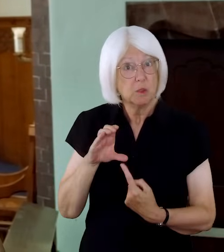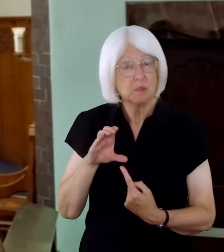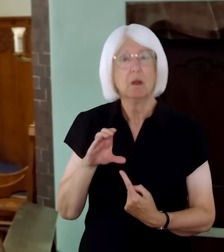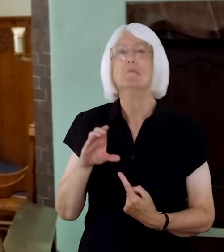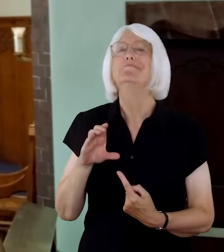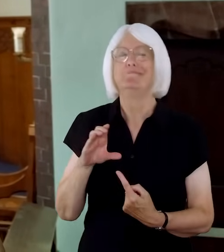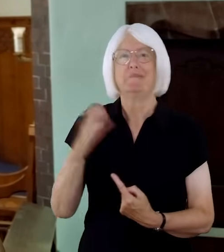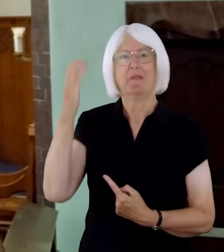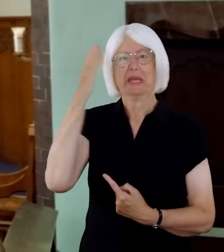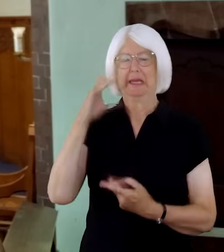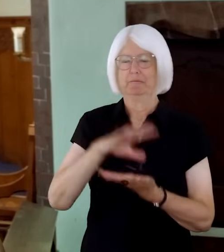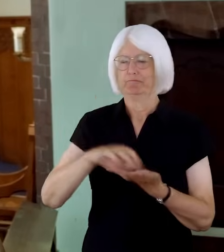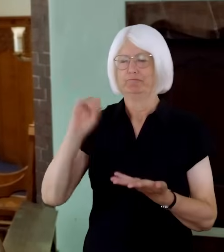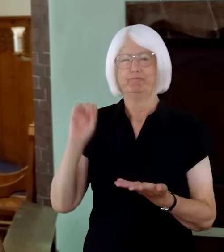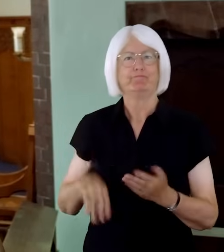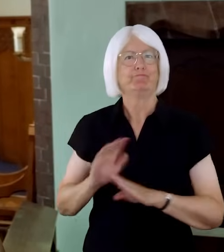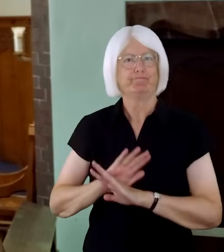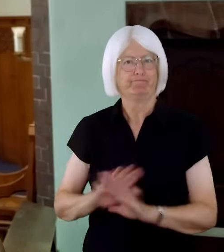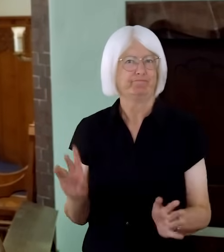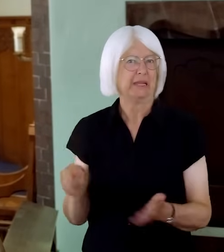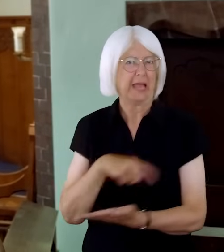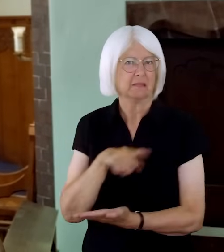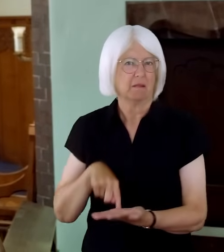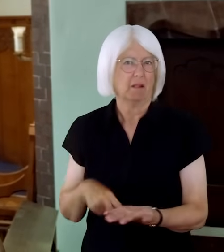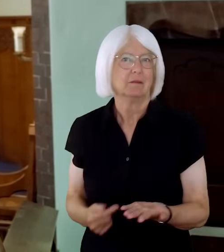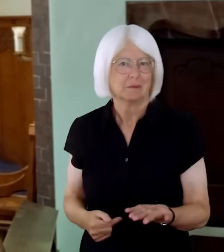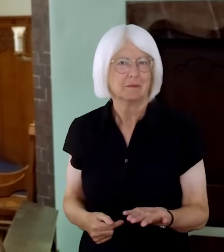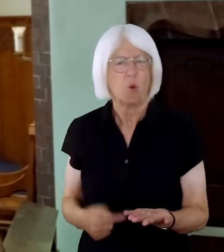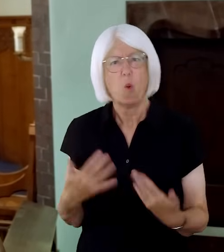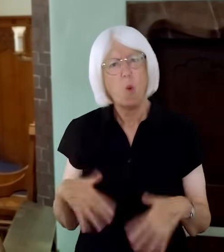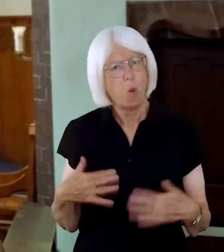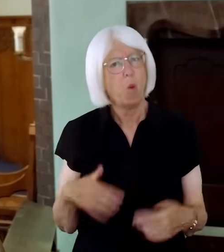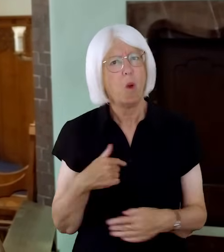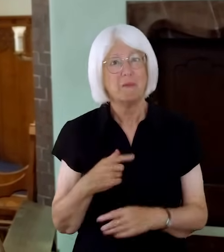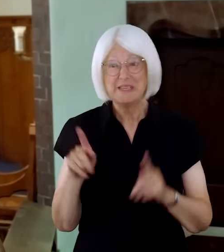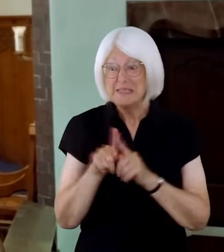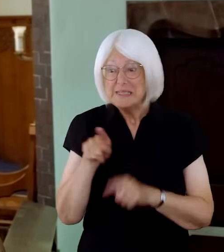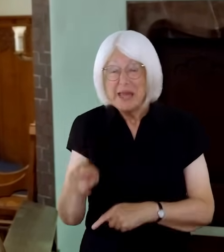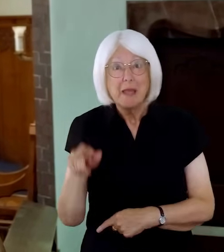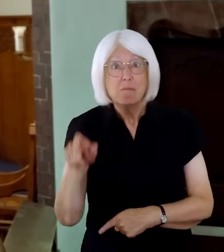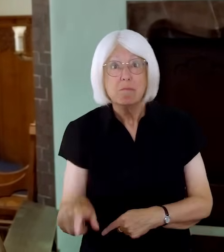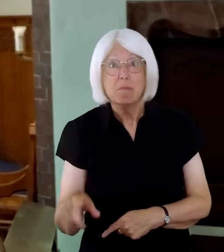an act of remarkable generosity. But this same servant then goes out